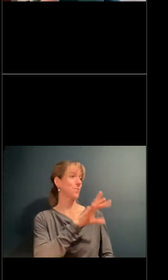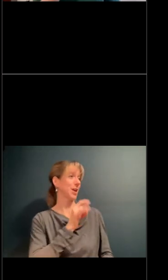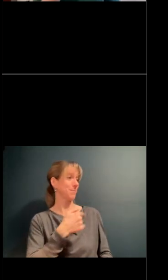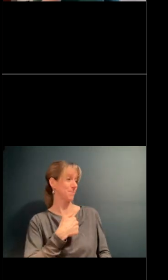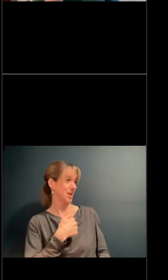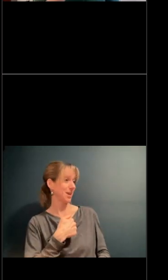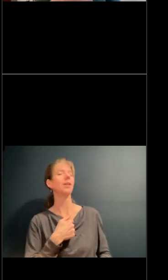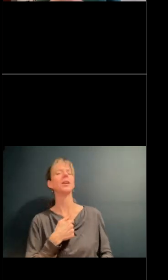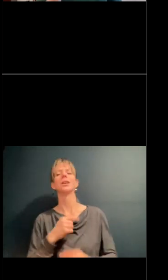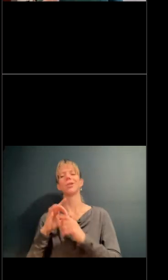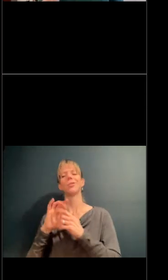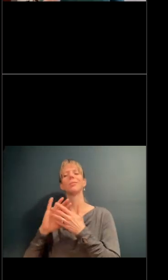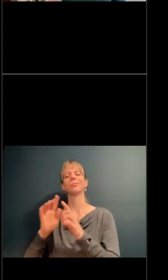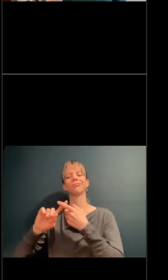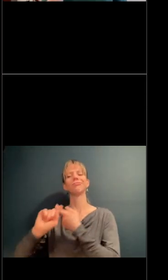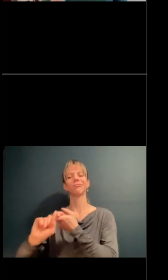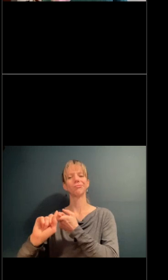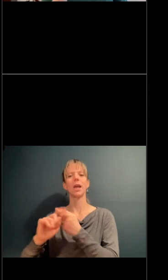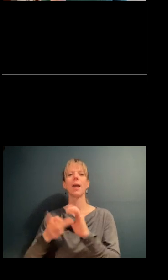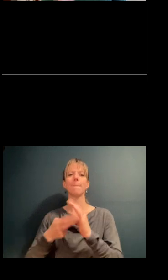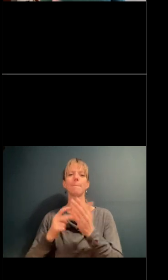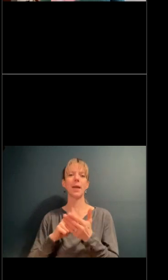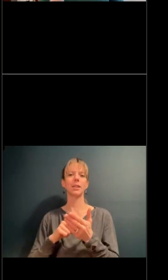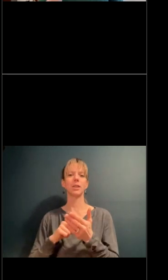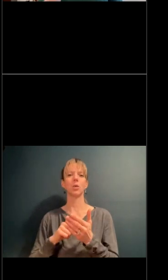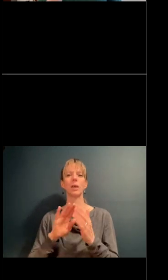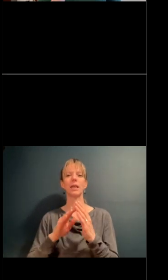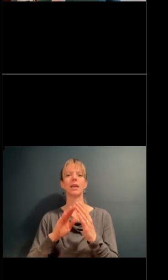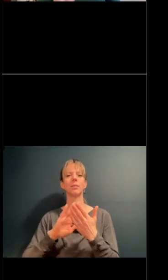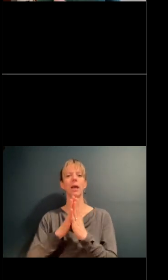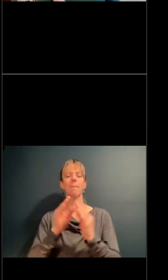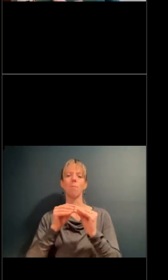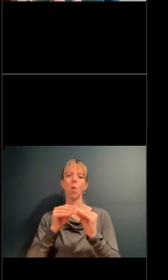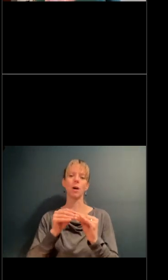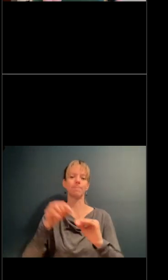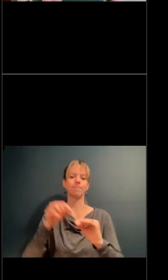in our own lives, it means we have to deepen our commitment to inclusive activities that